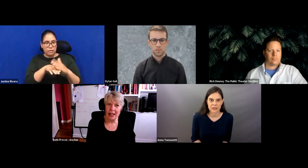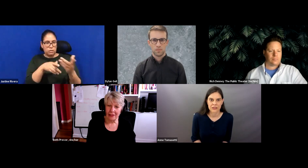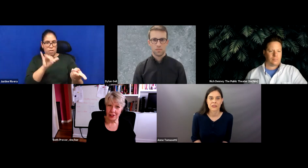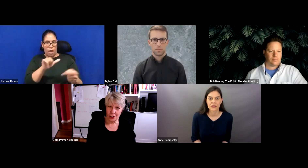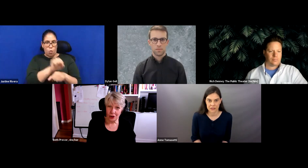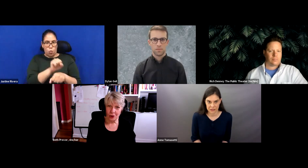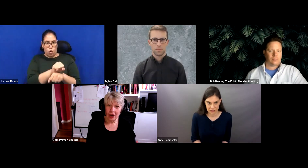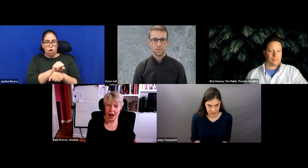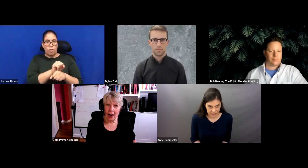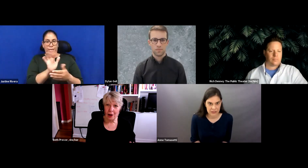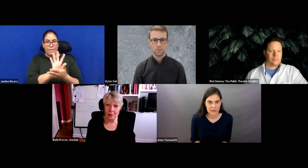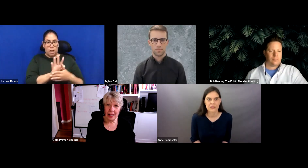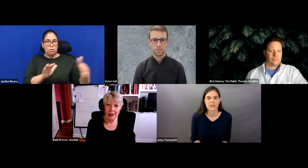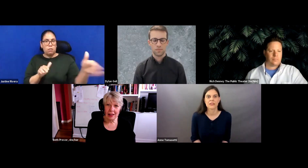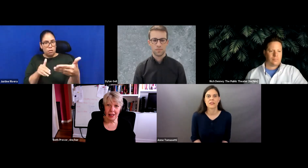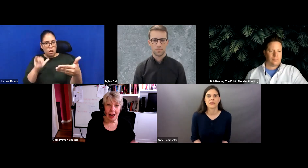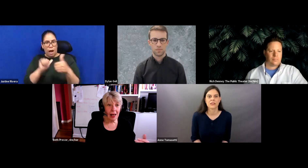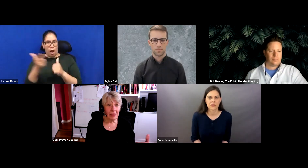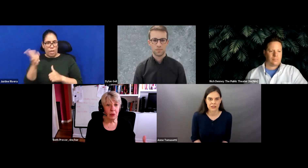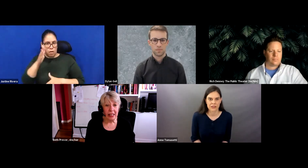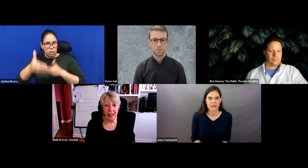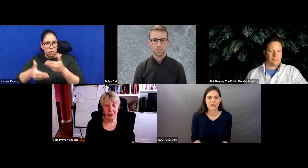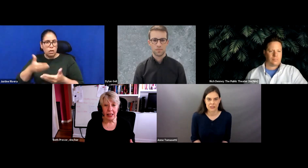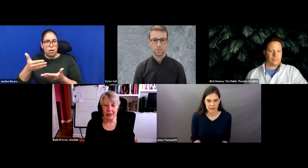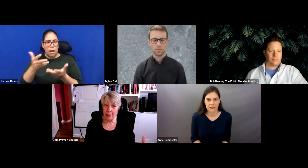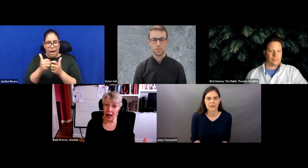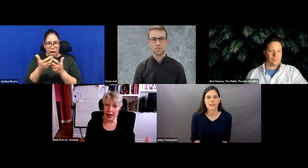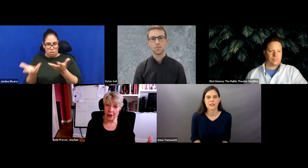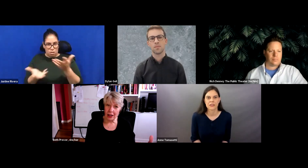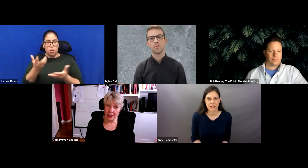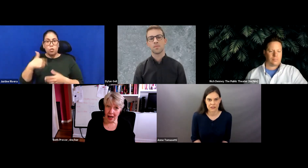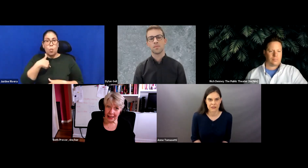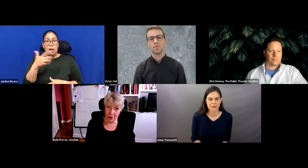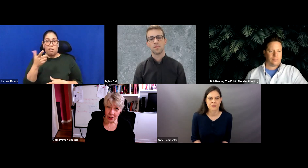would have to do. I mean, we ended up hiring a sign language